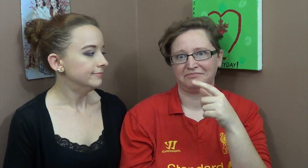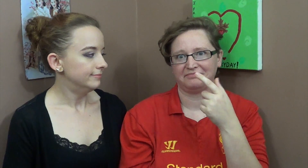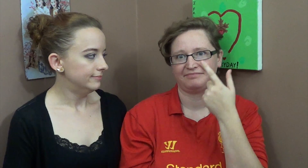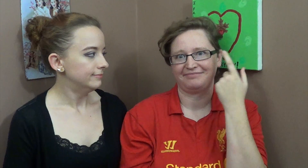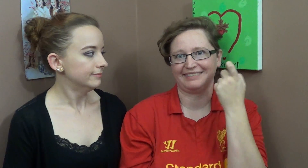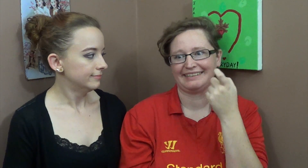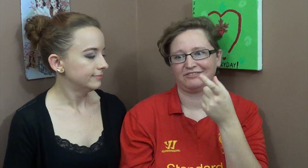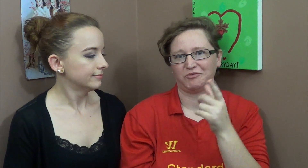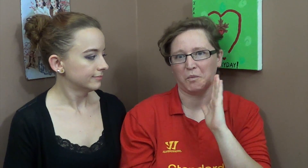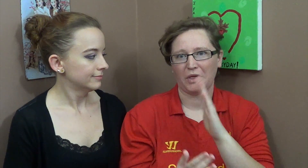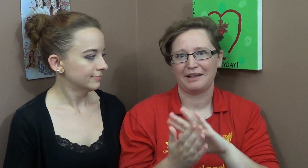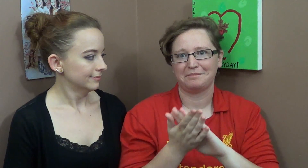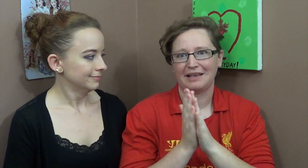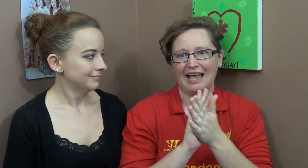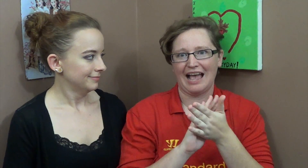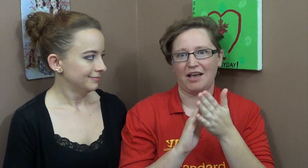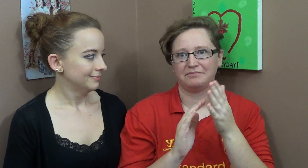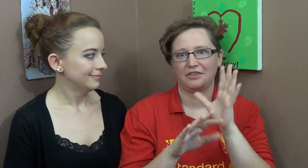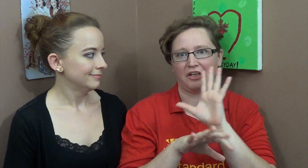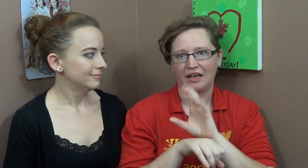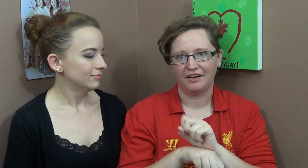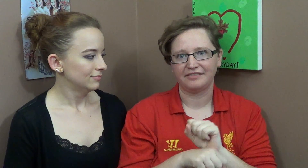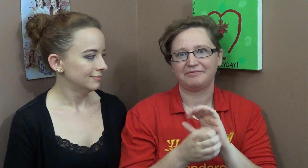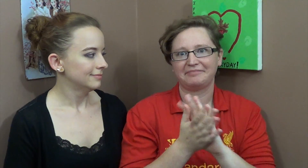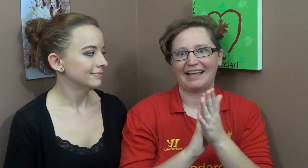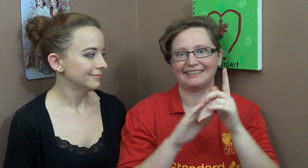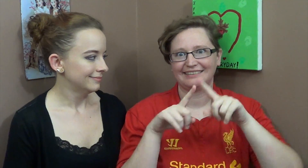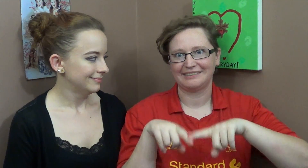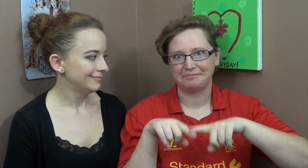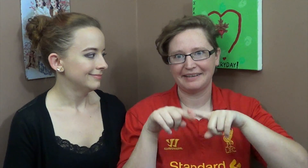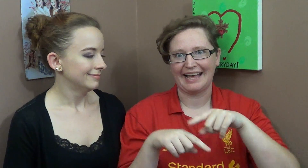You will become used to and dependent